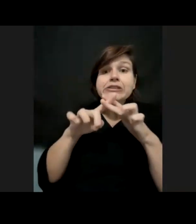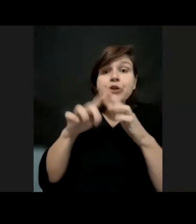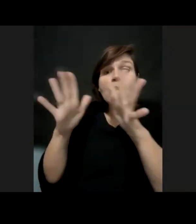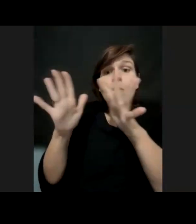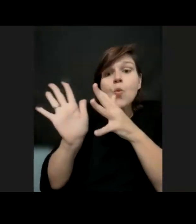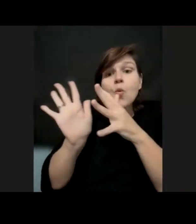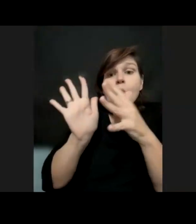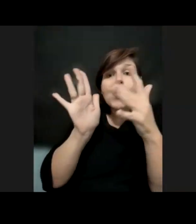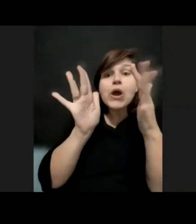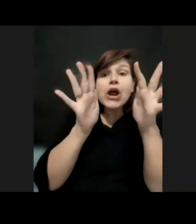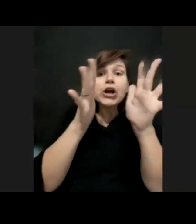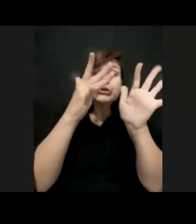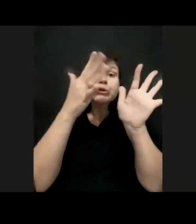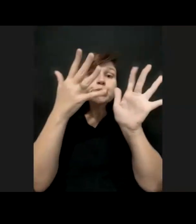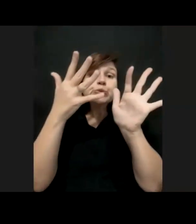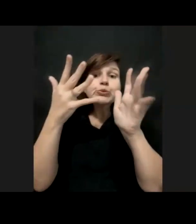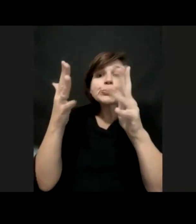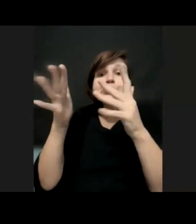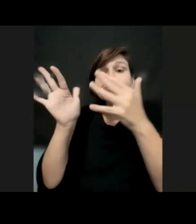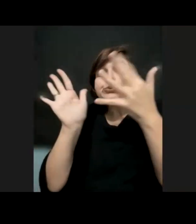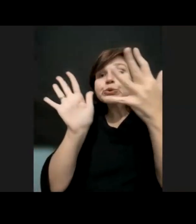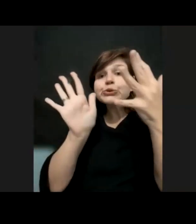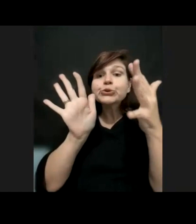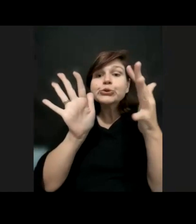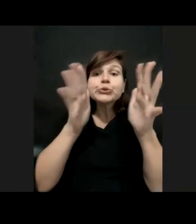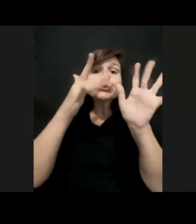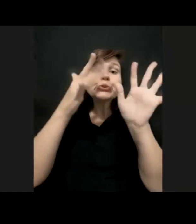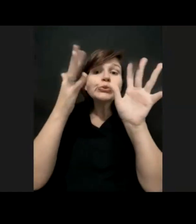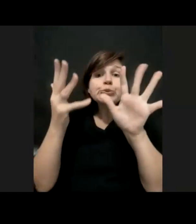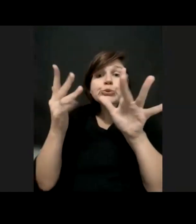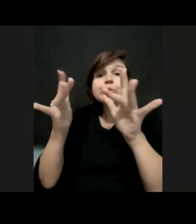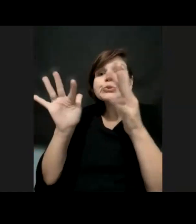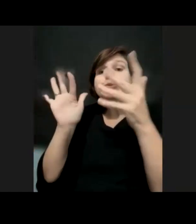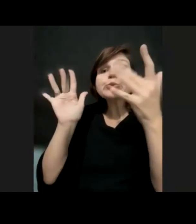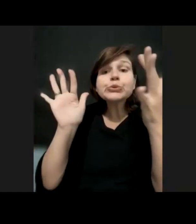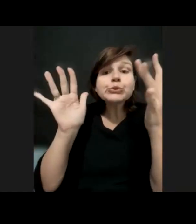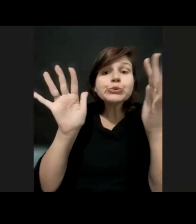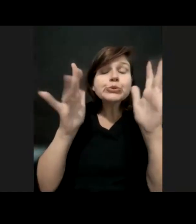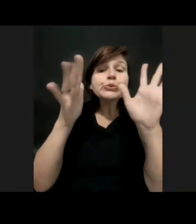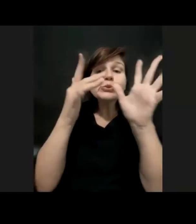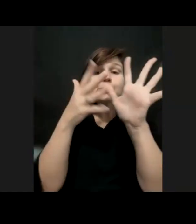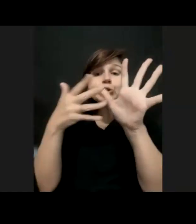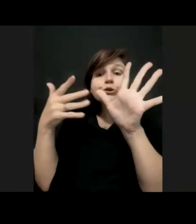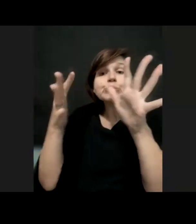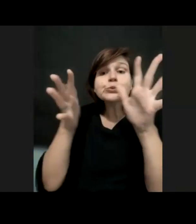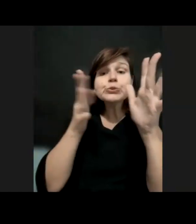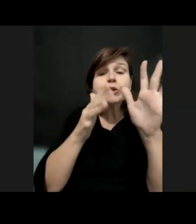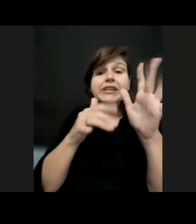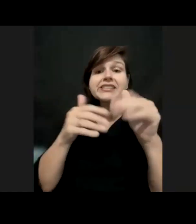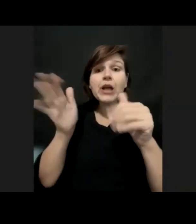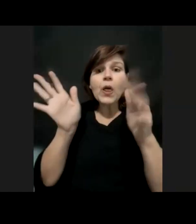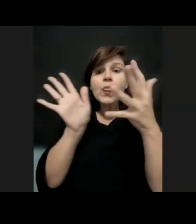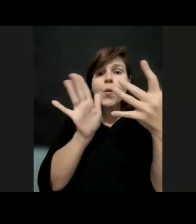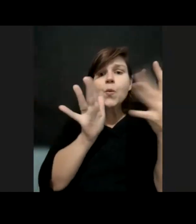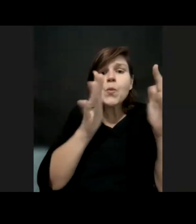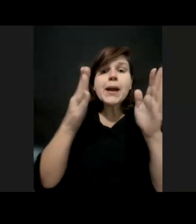Whoosh! The wind blew the tree!